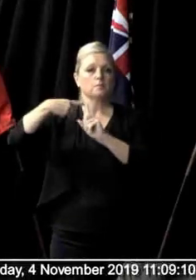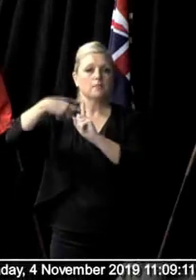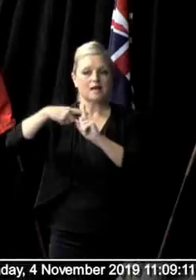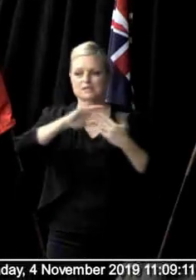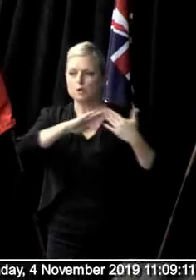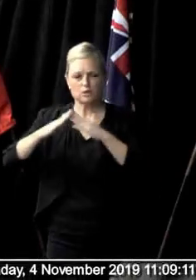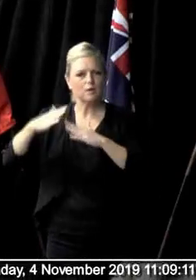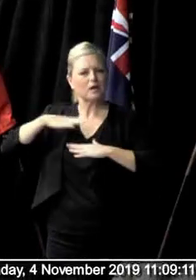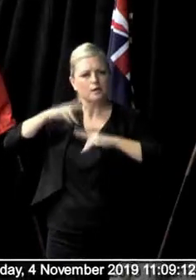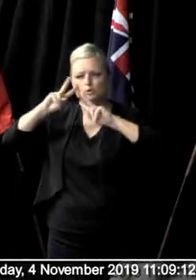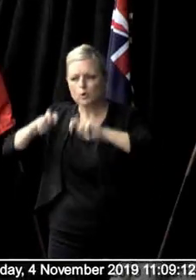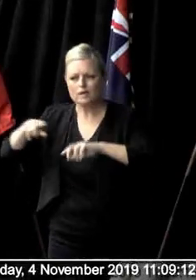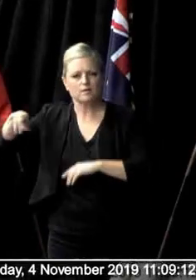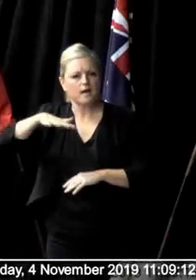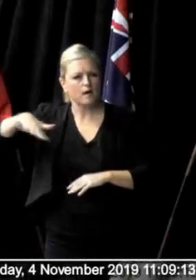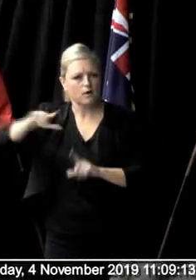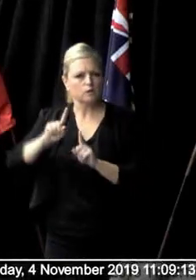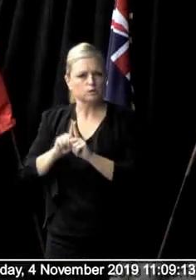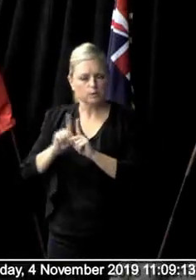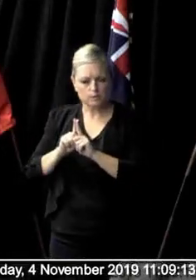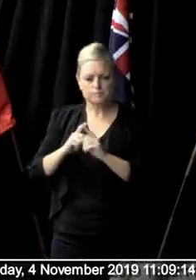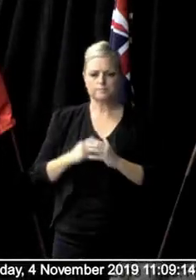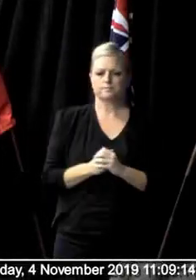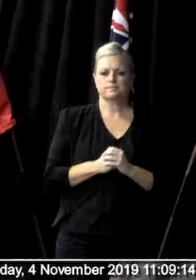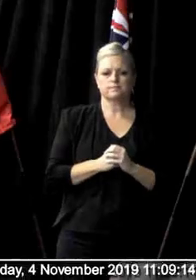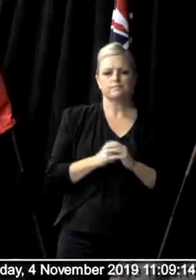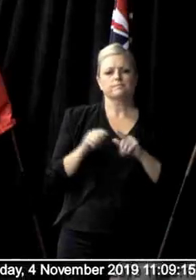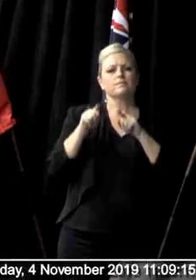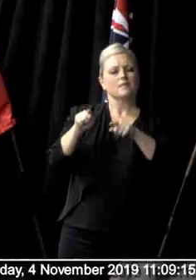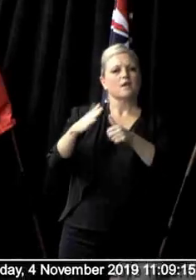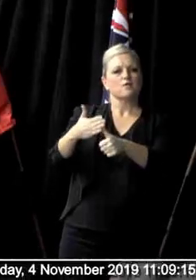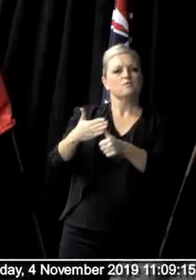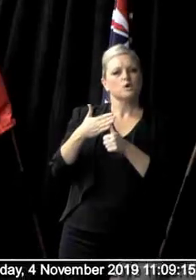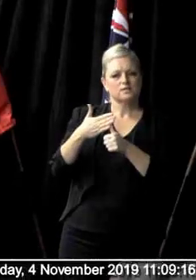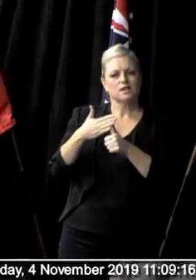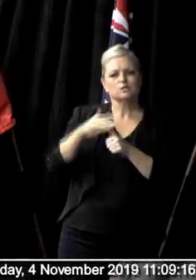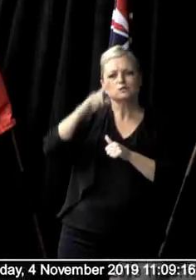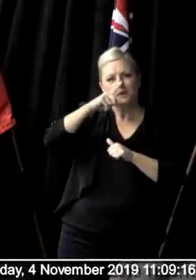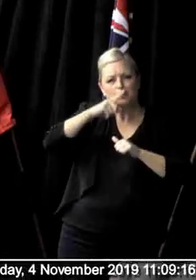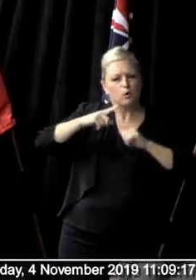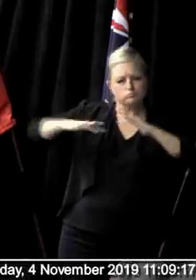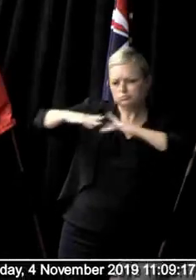And an understanding of disability in our First Nations Peoples communities.